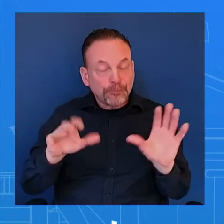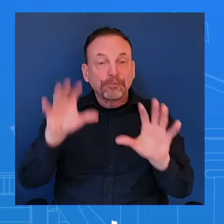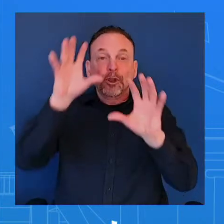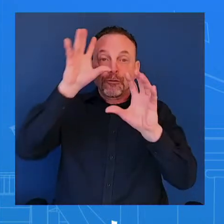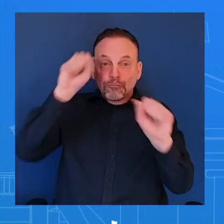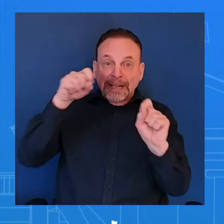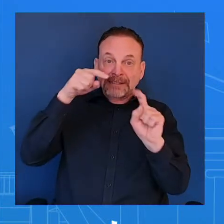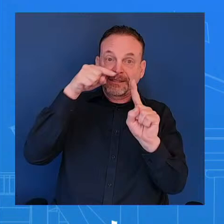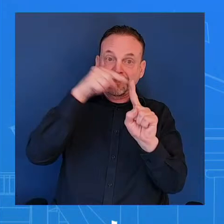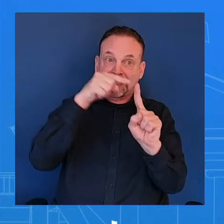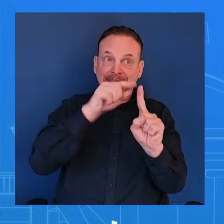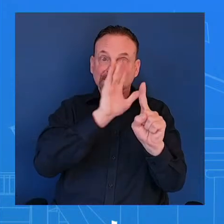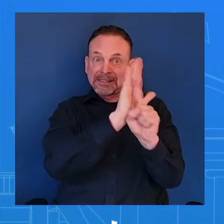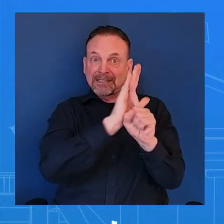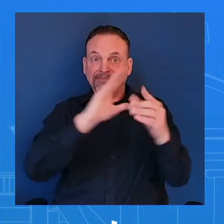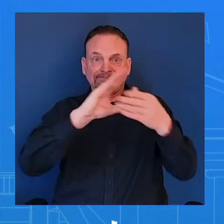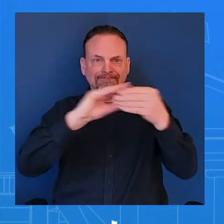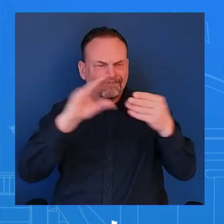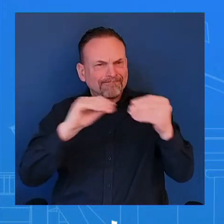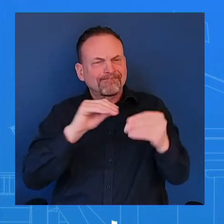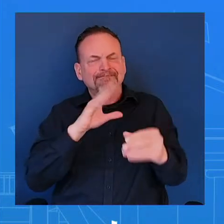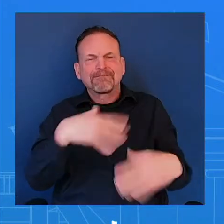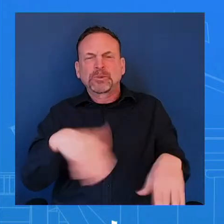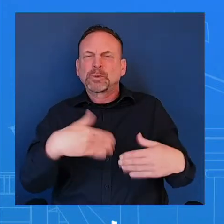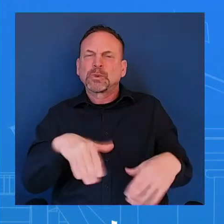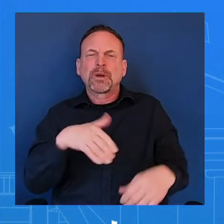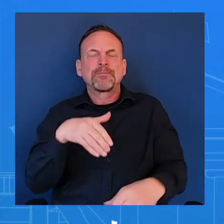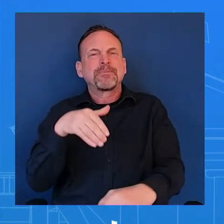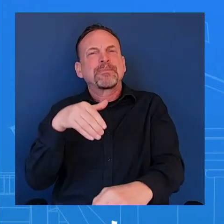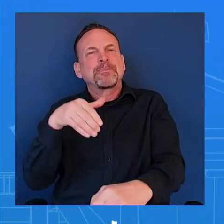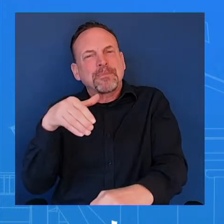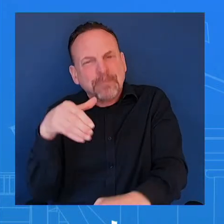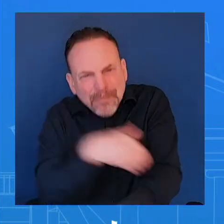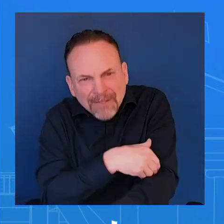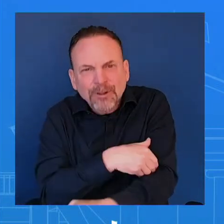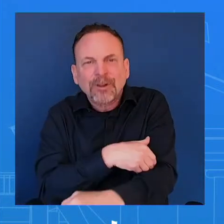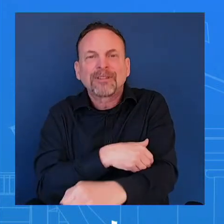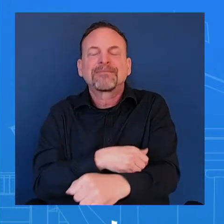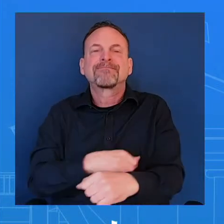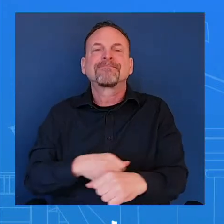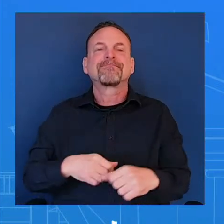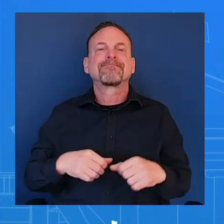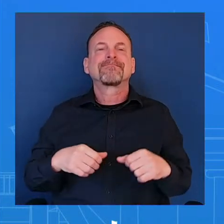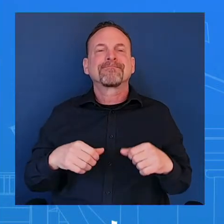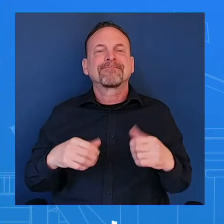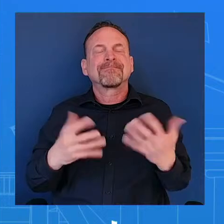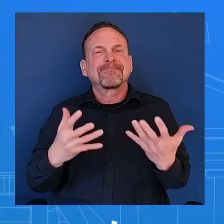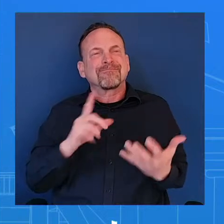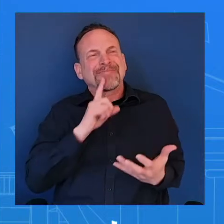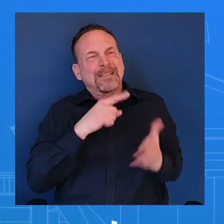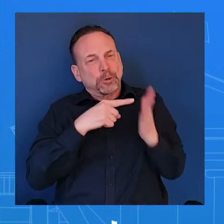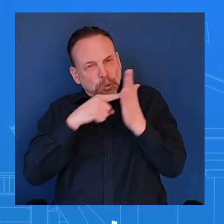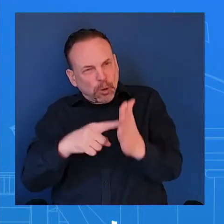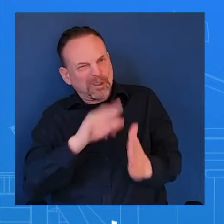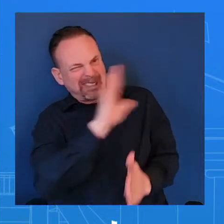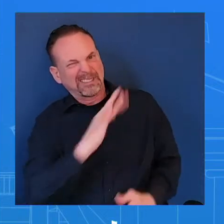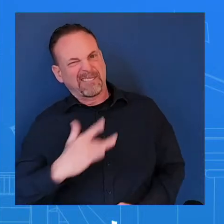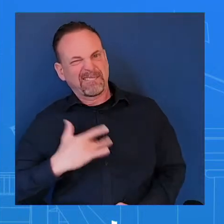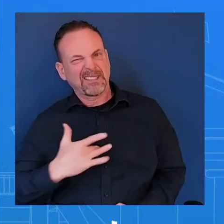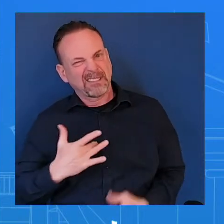and really, truly lays out where -- how he feels about the current situation. The Press: And on another topic, Karine. How worried is the White House about bird flu?